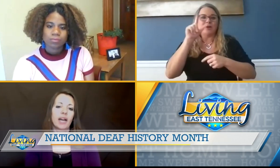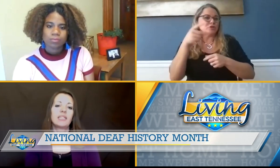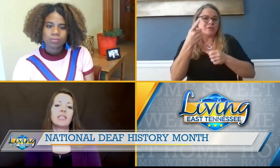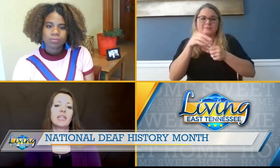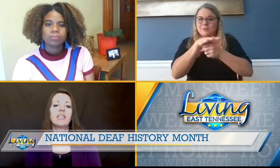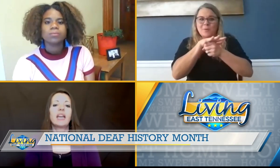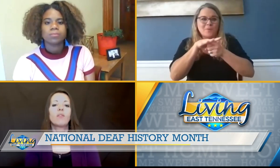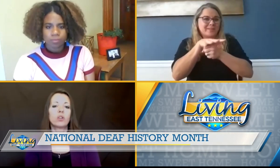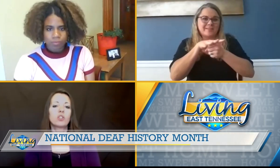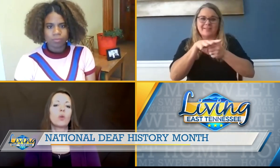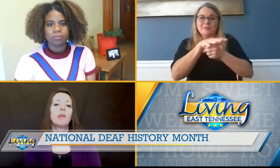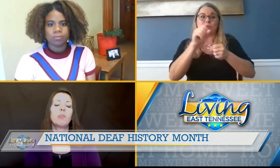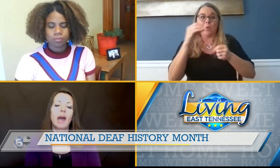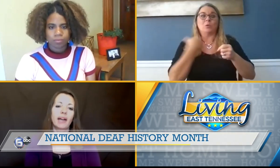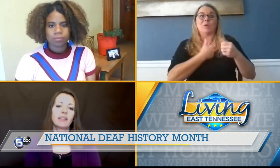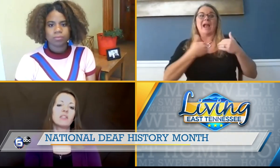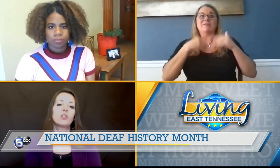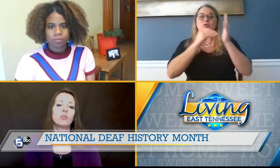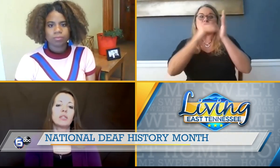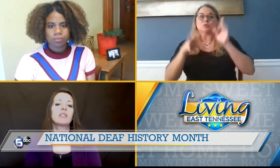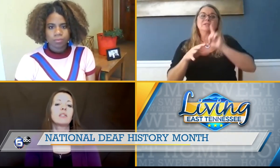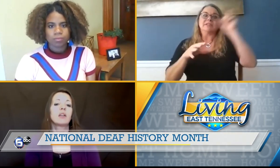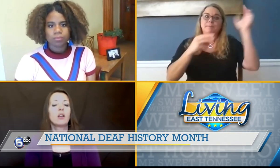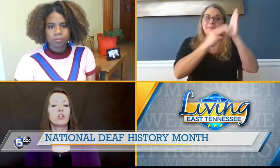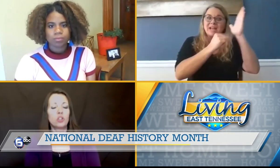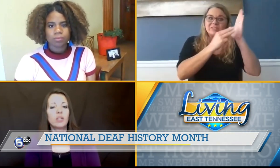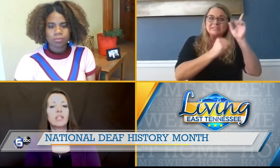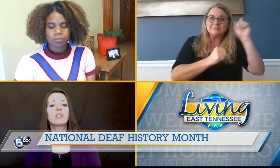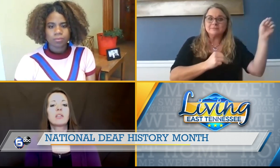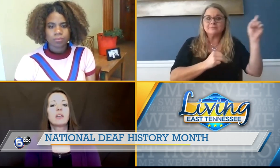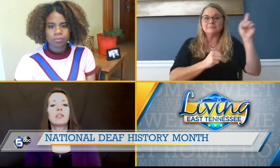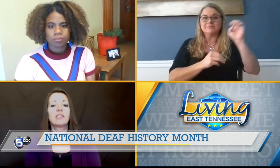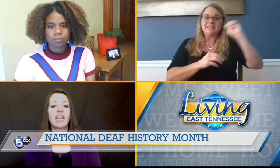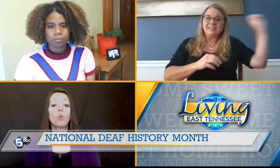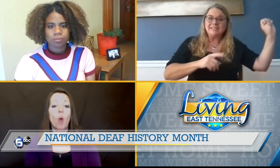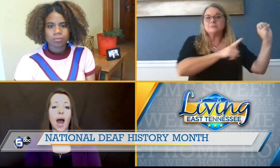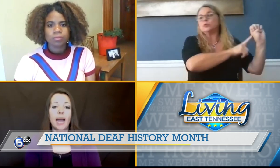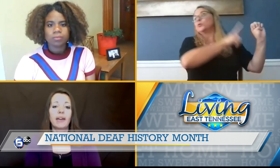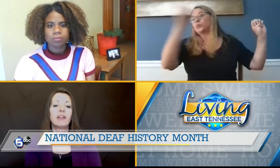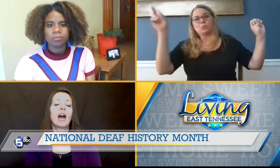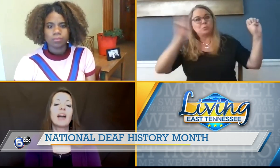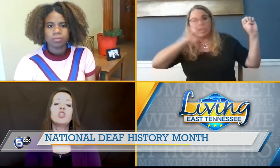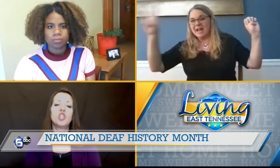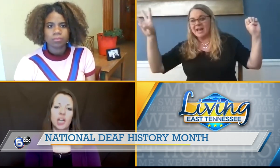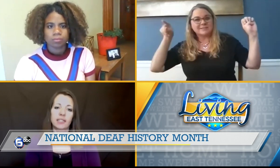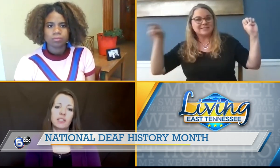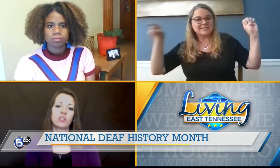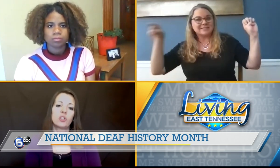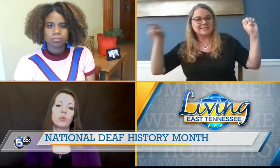IT'S STILL FUN BUT STRESSFUL. I WILL NOT LIE ABOUT THAT. EITHER WAY, THERE IS ONE UGLY I THINK NEEDS TO BE RECOGNIZED,